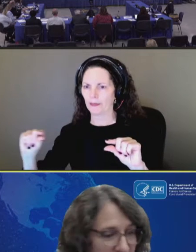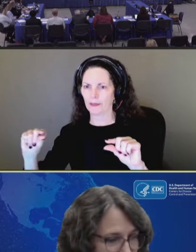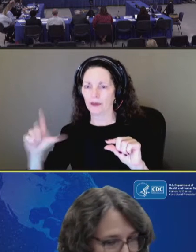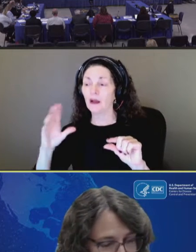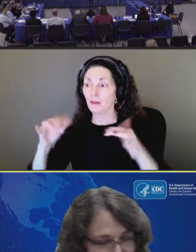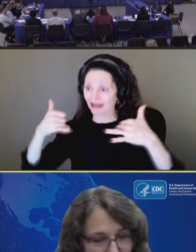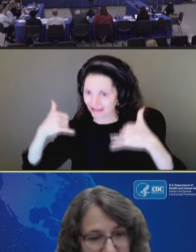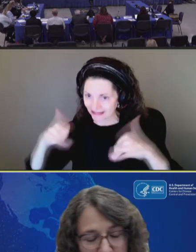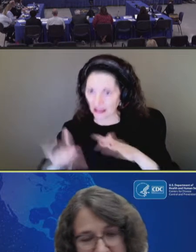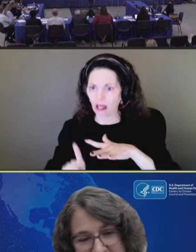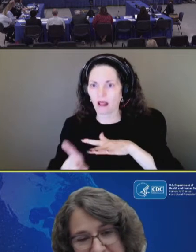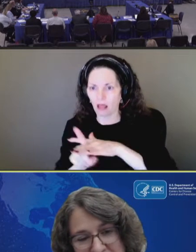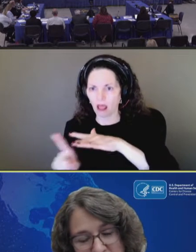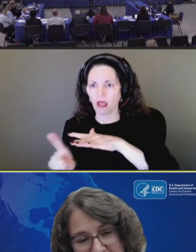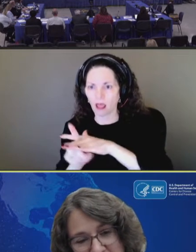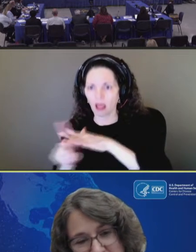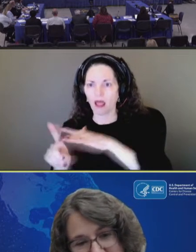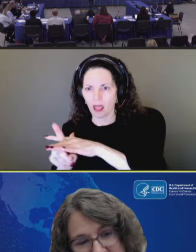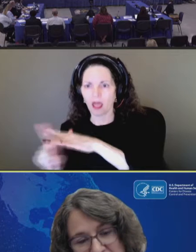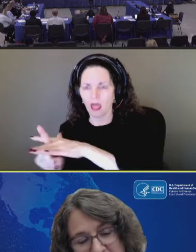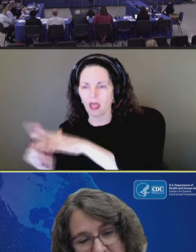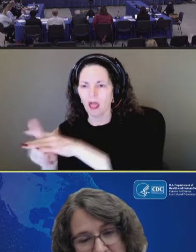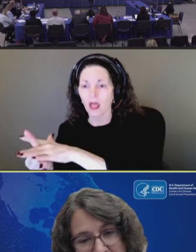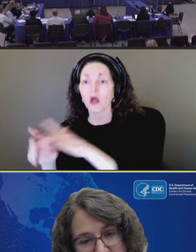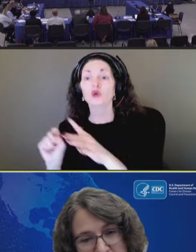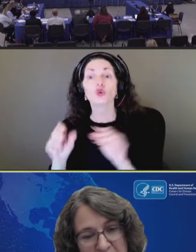it could spark new outbreaks. And so, getting the message out about how people